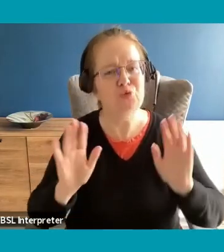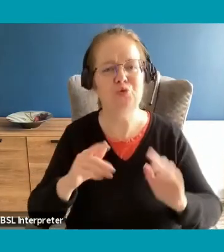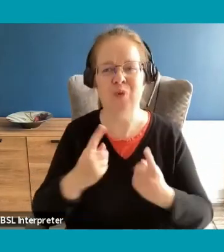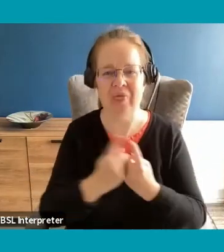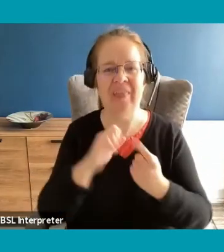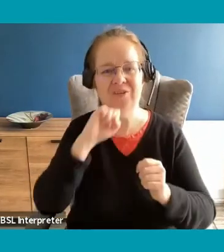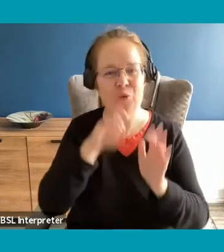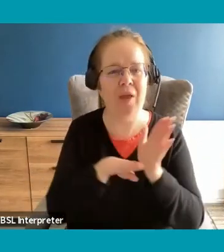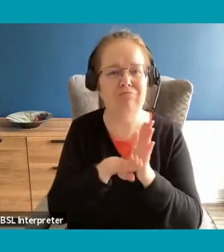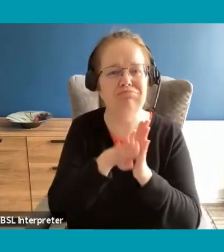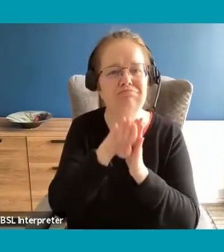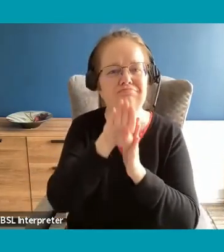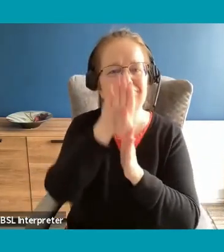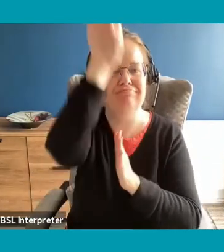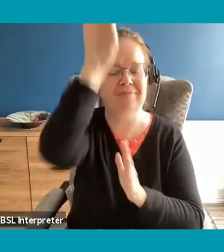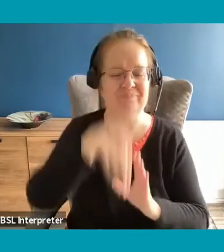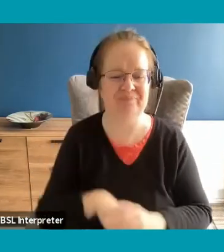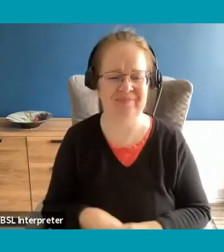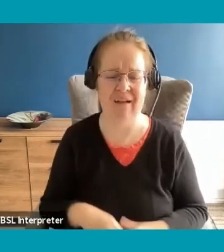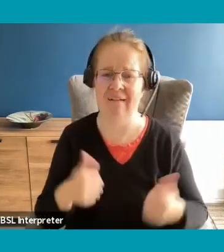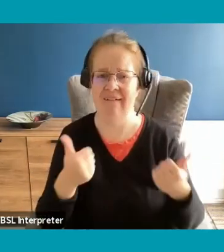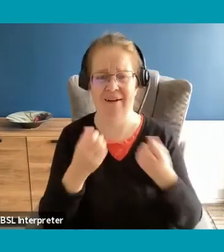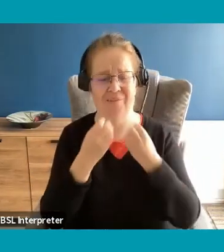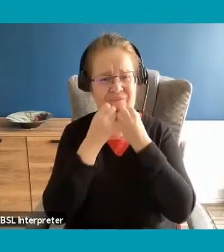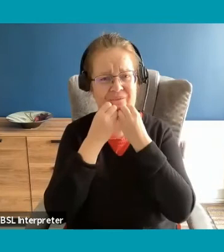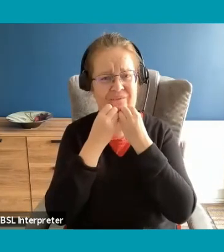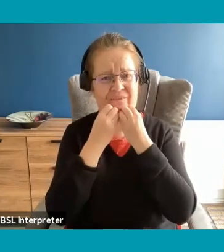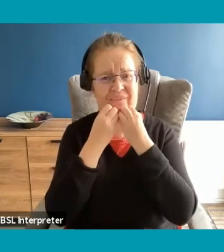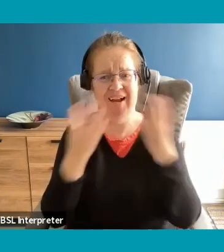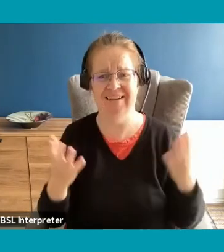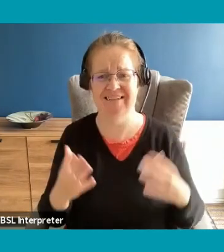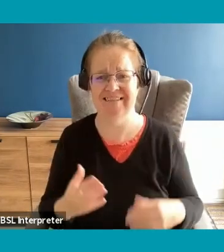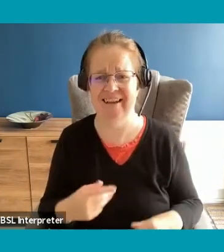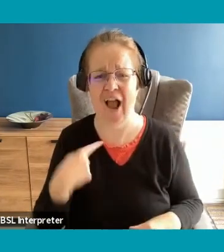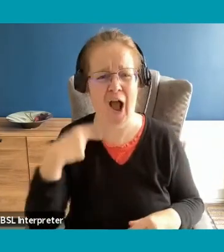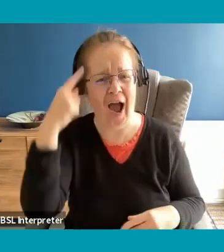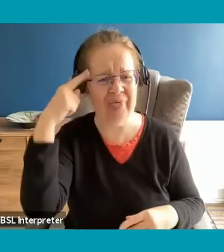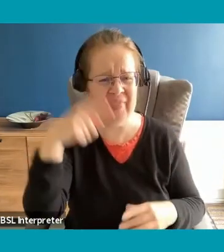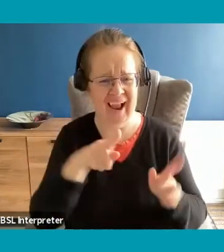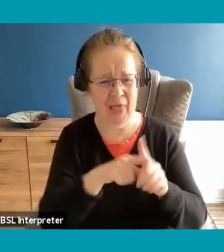Fantastic Kieran, I see you doing a Tedx speech Kieran That was absolutely amazing.